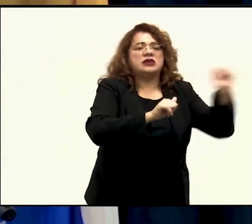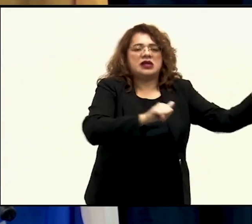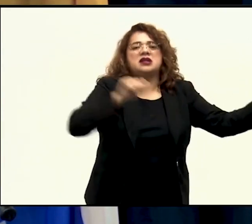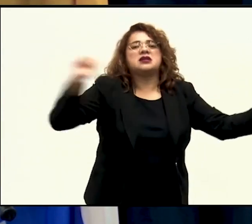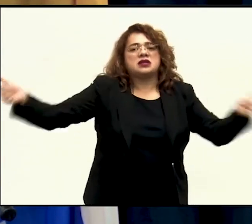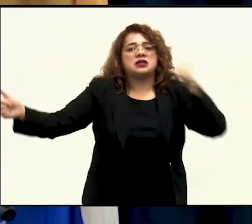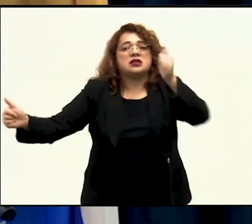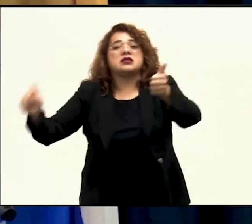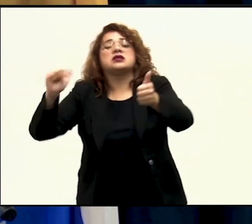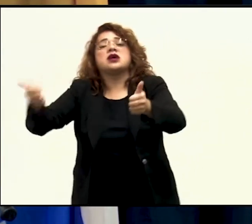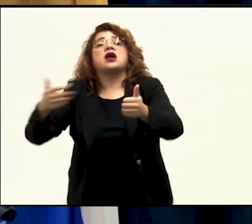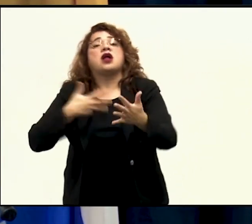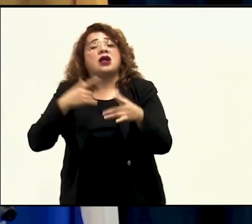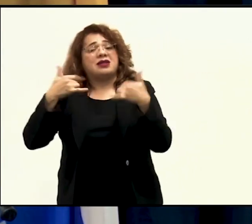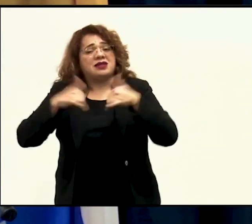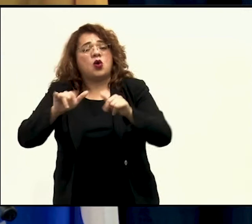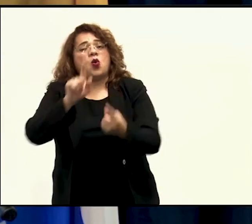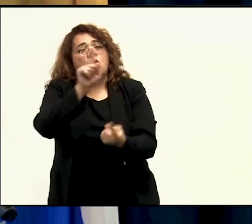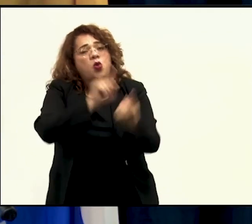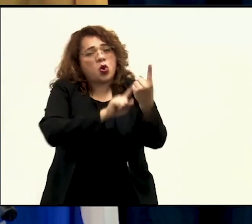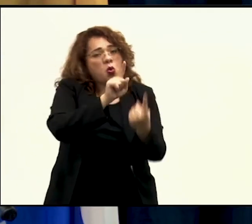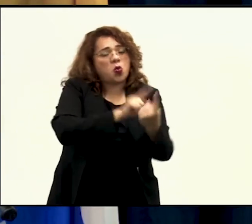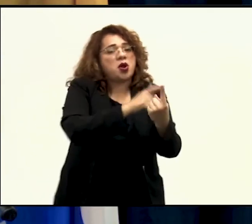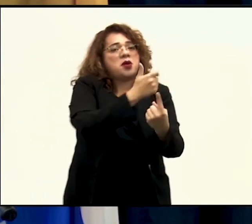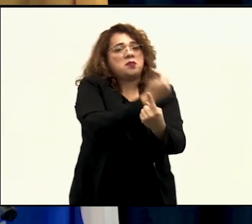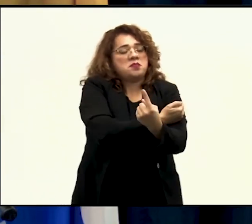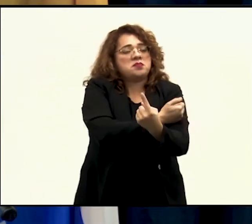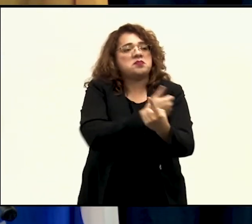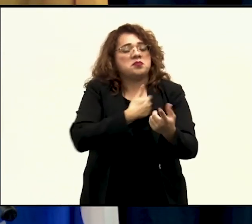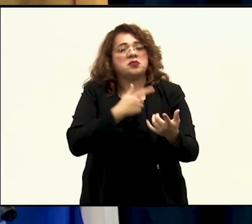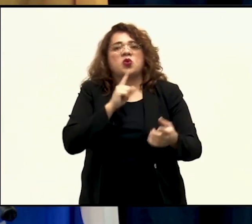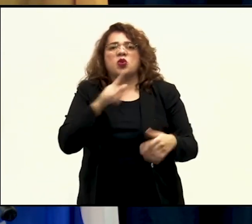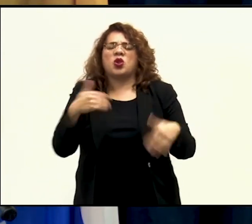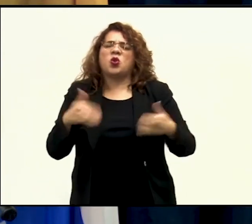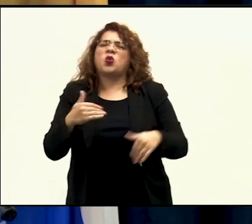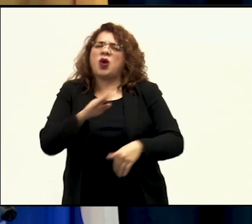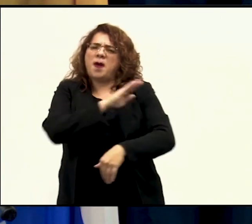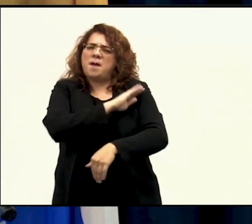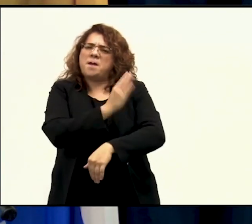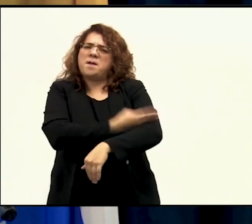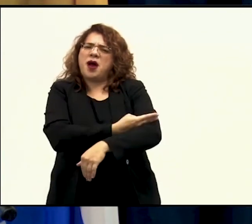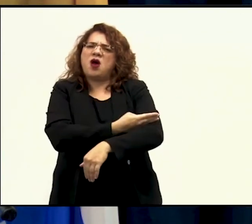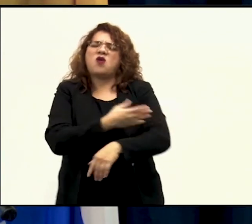There's some really powerful stories of you know folks that are homebound and that can